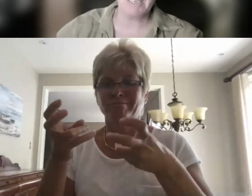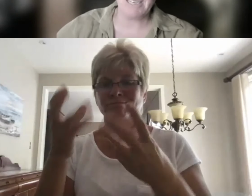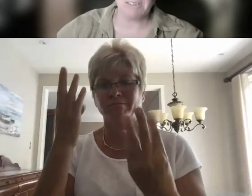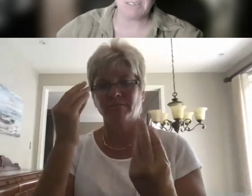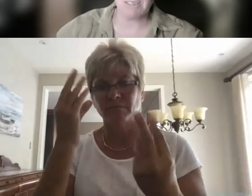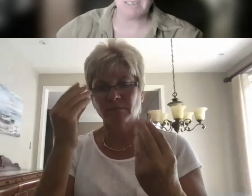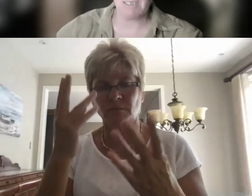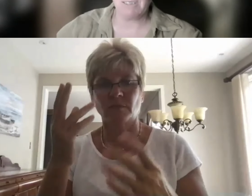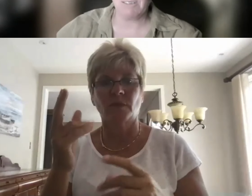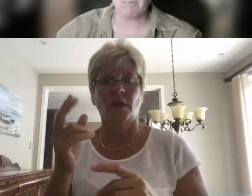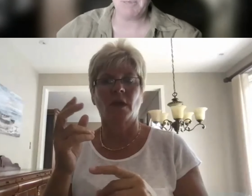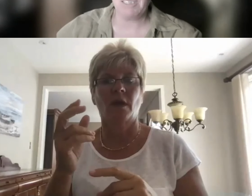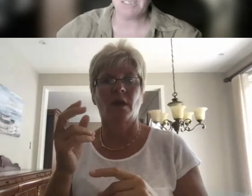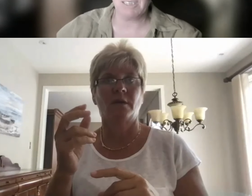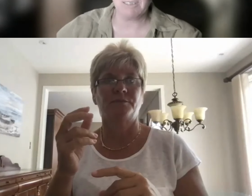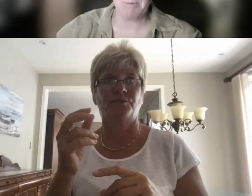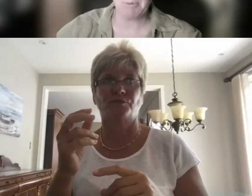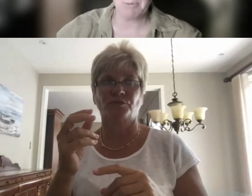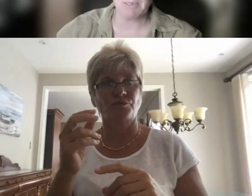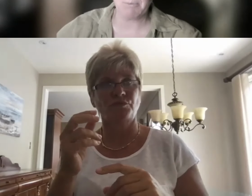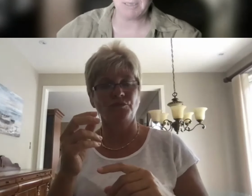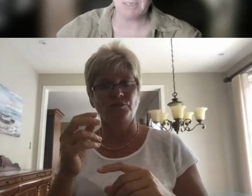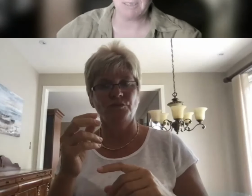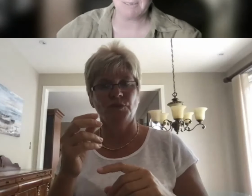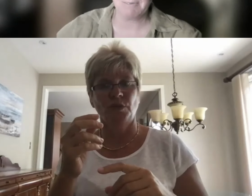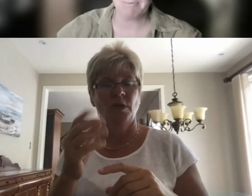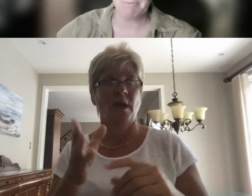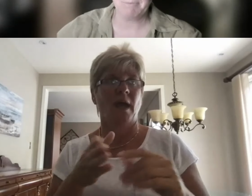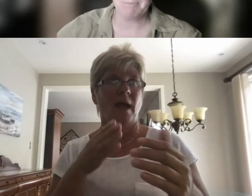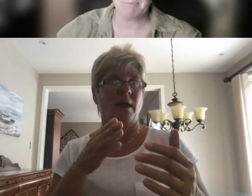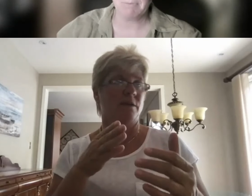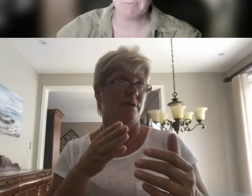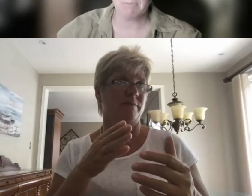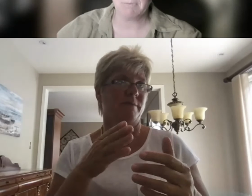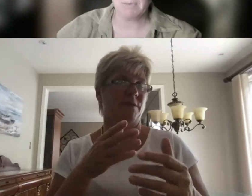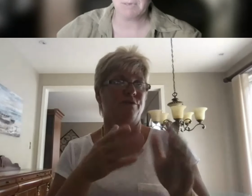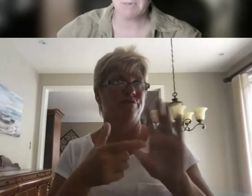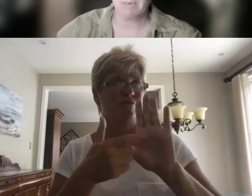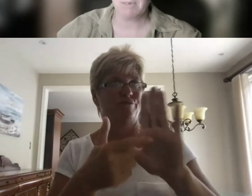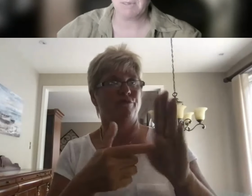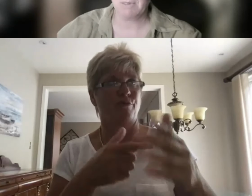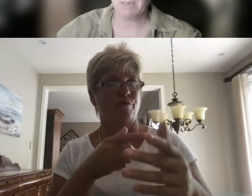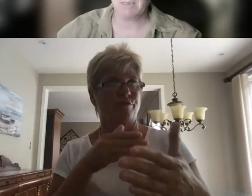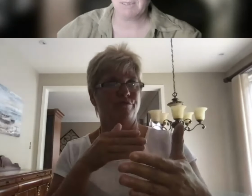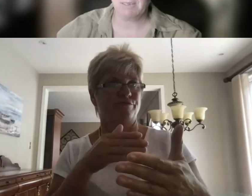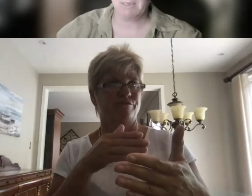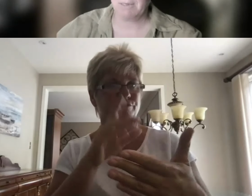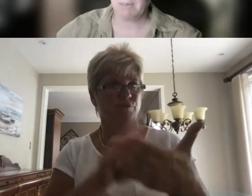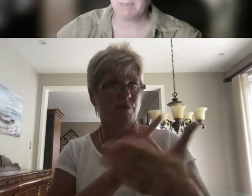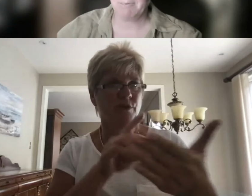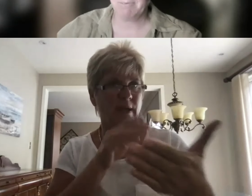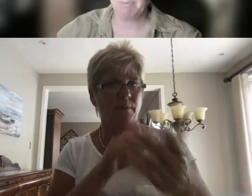against discrimination against people with disabilities. John: Thank you very much, both of you.